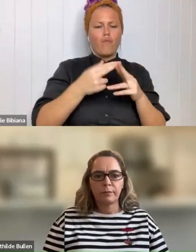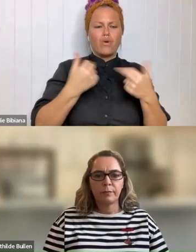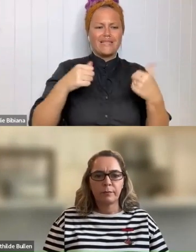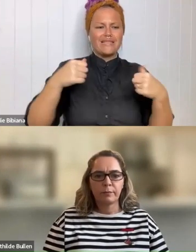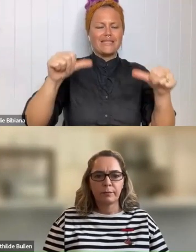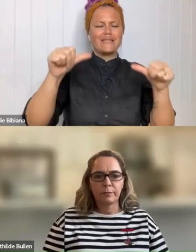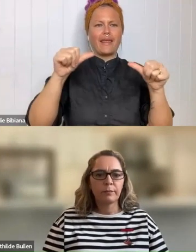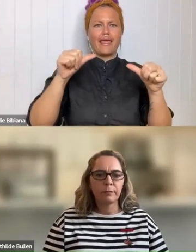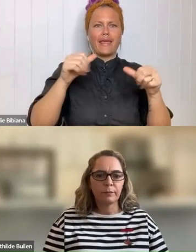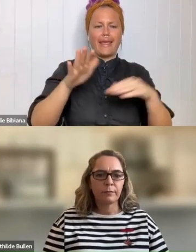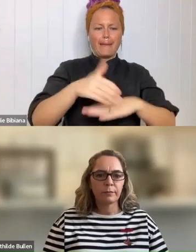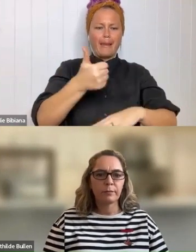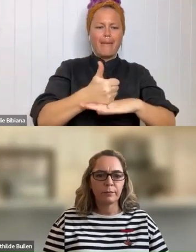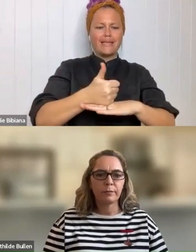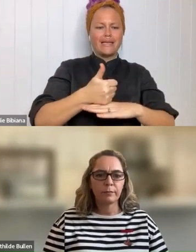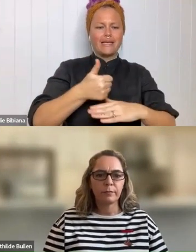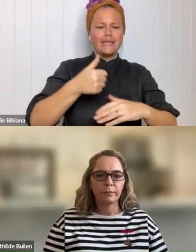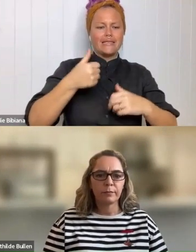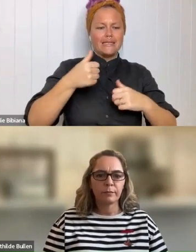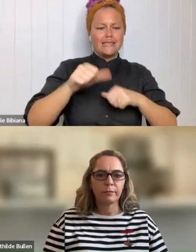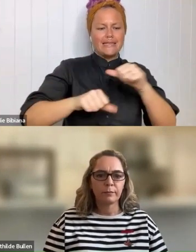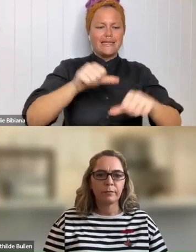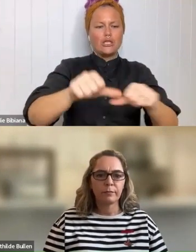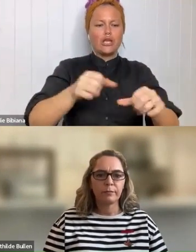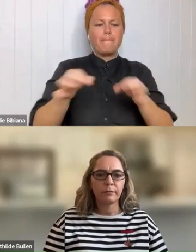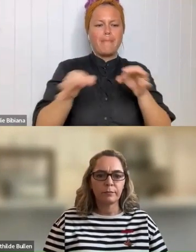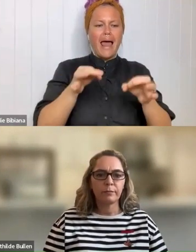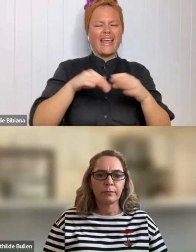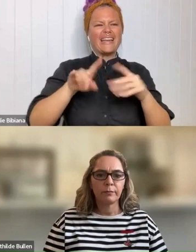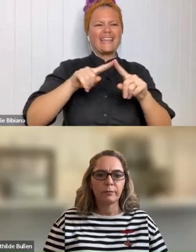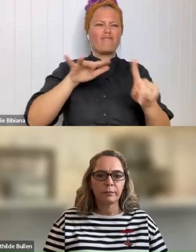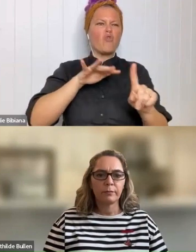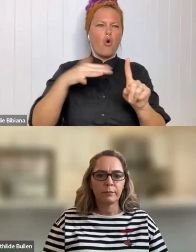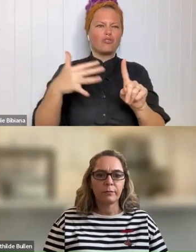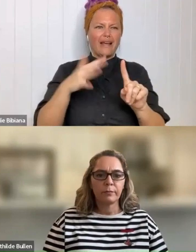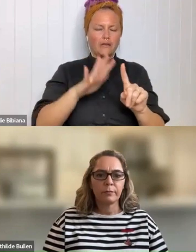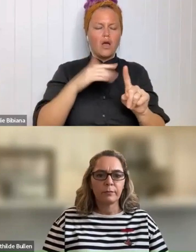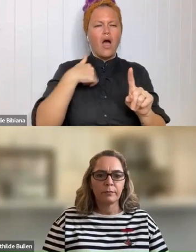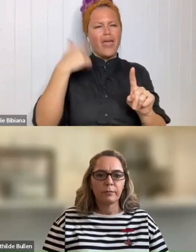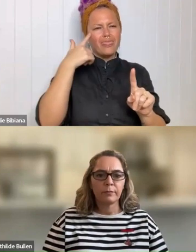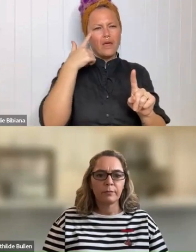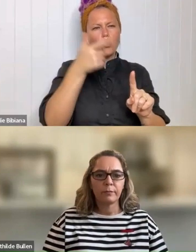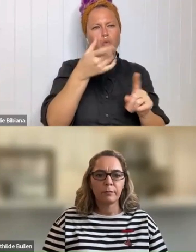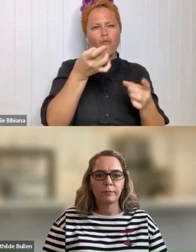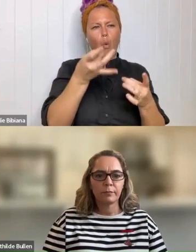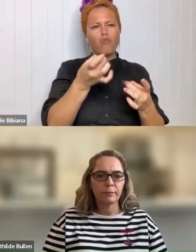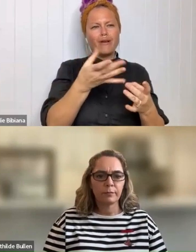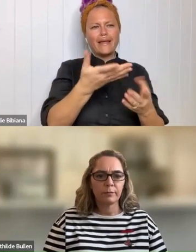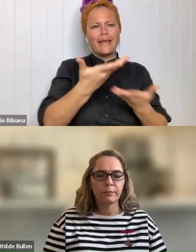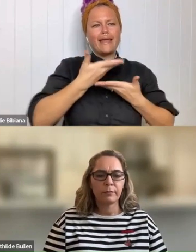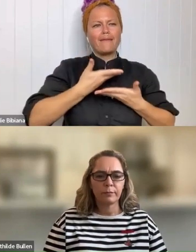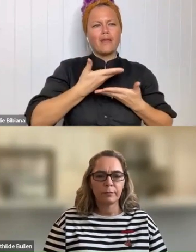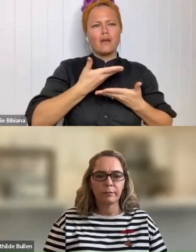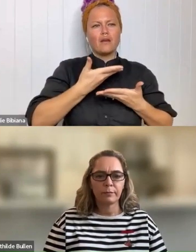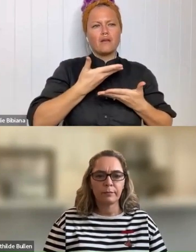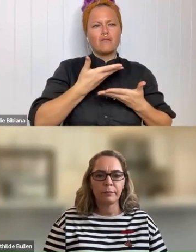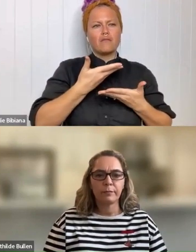implementing succession planning in different contexts? And you've already I think, given us a pretty, pretty good grounding